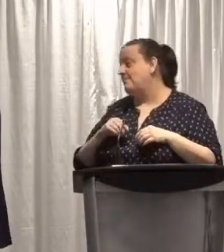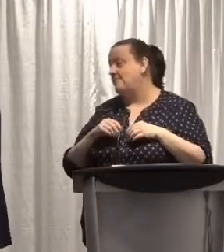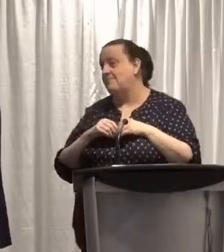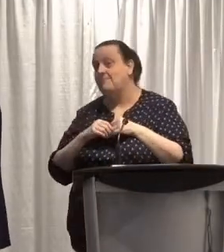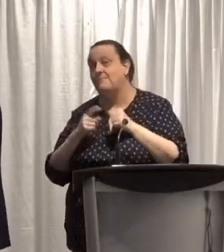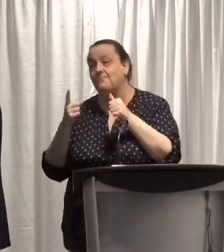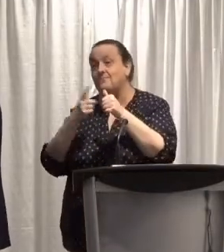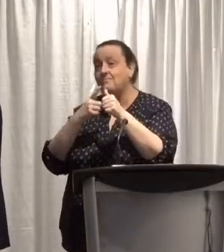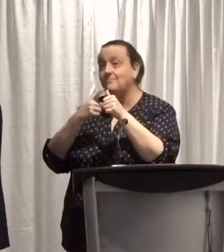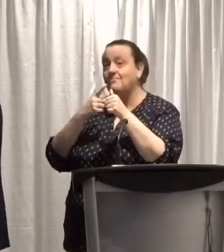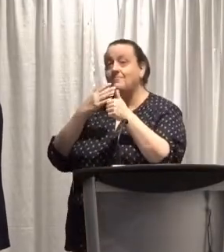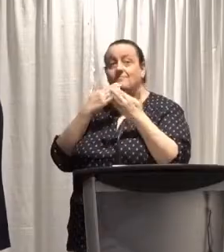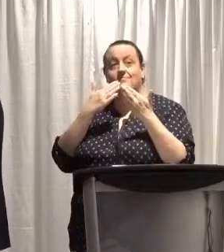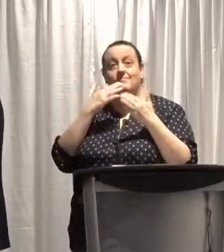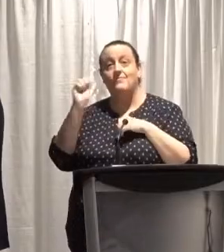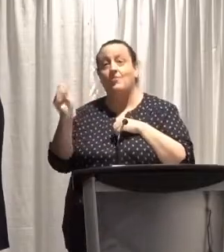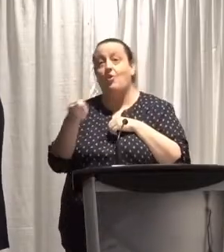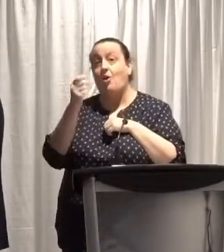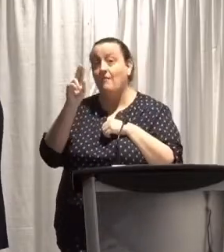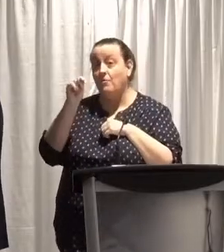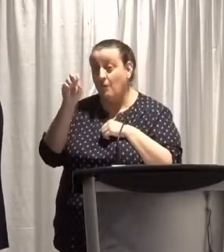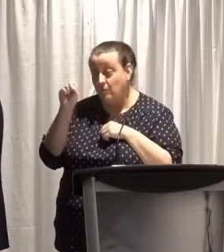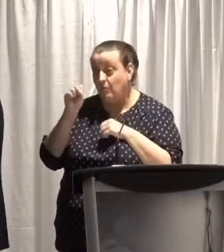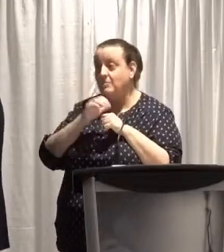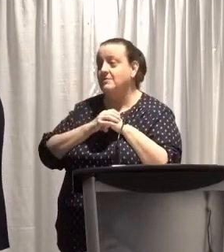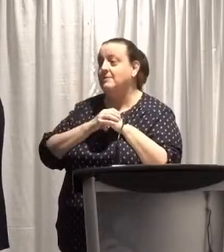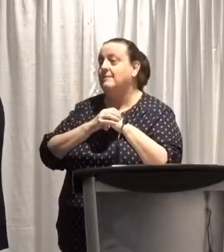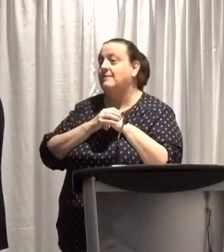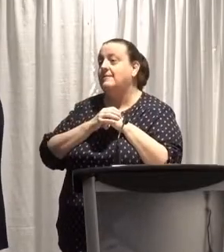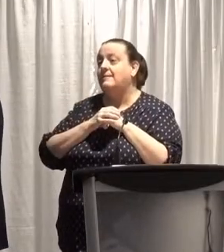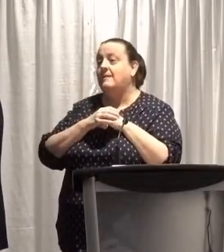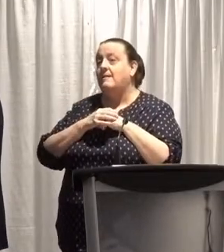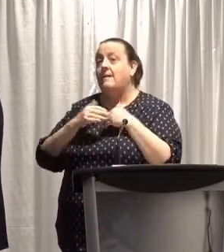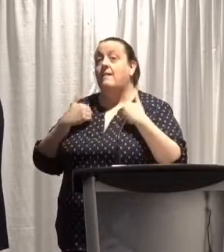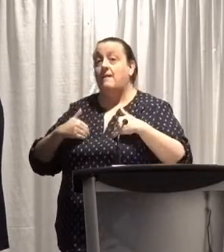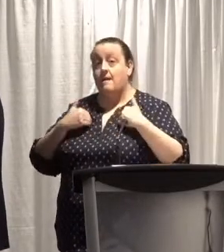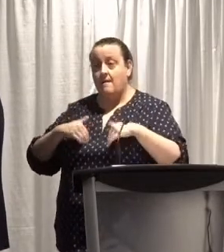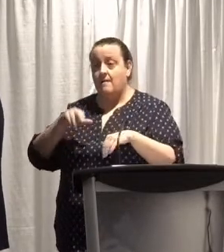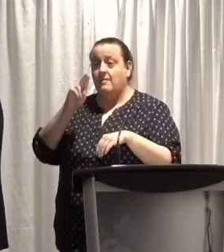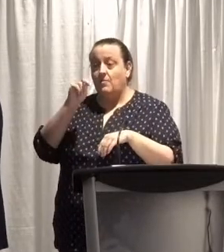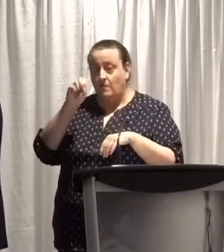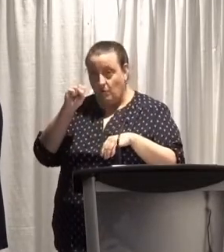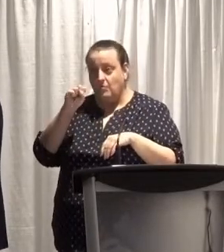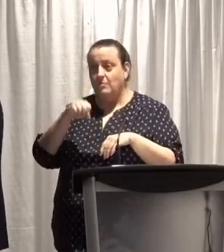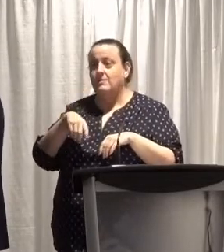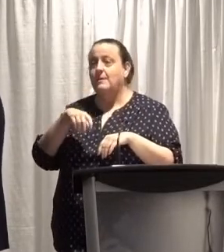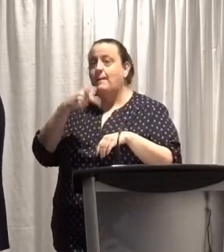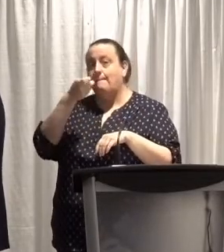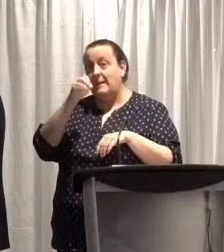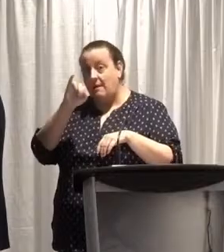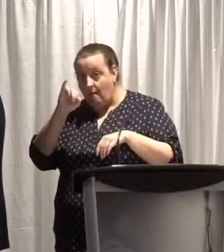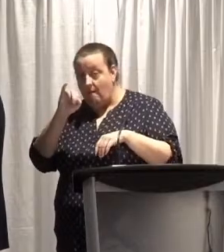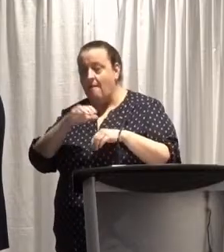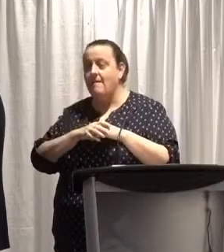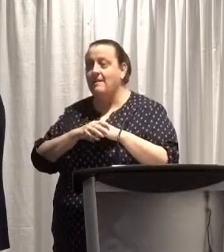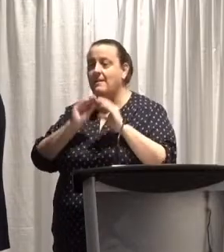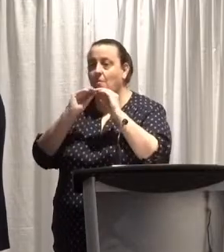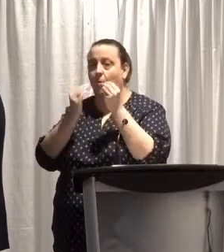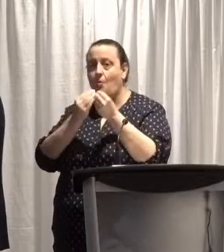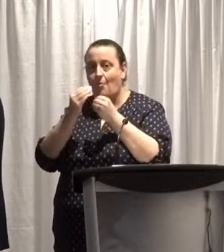THANKS GOLF NOVA SCOTIA AND THE LUNG NOVA SCOTIA AND PEI ORGANIZATIONS.